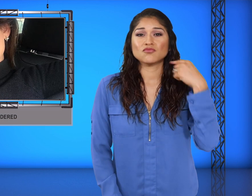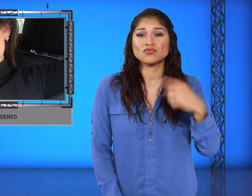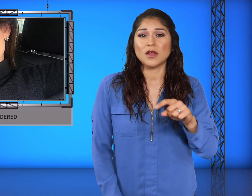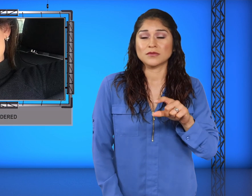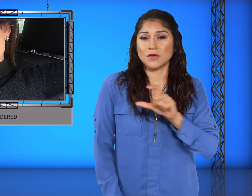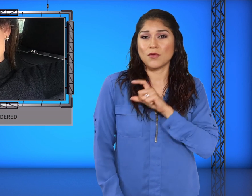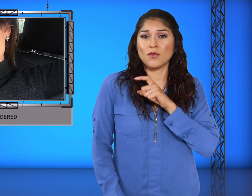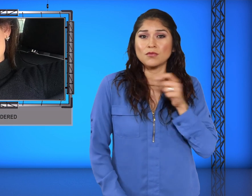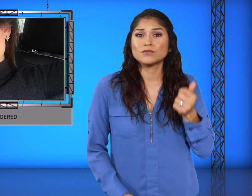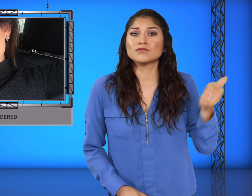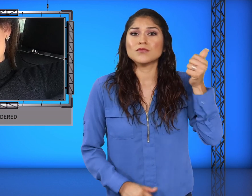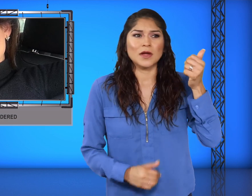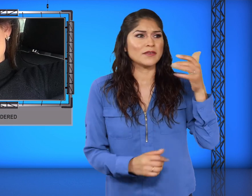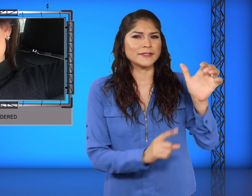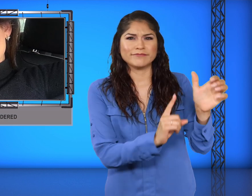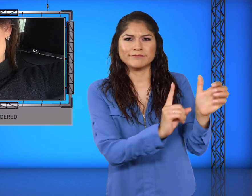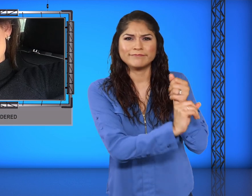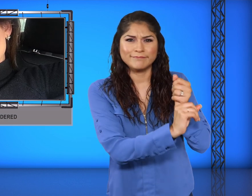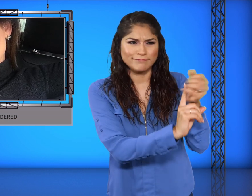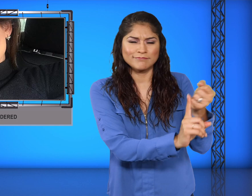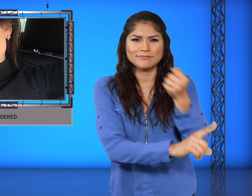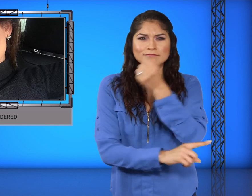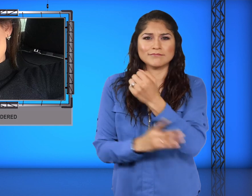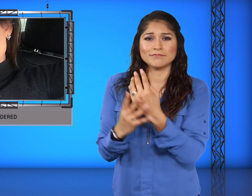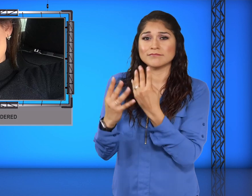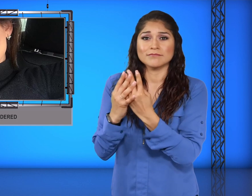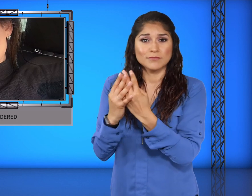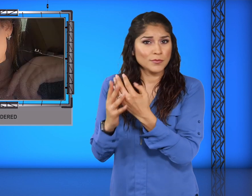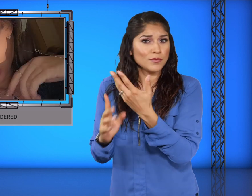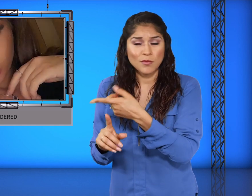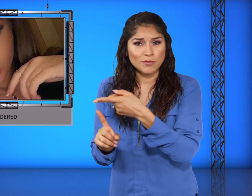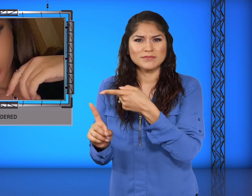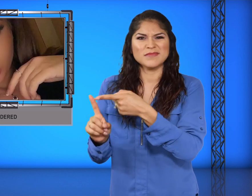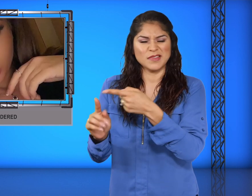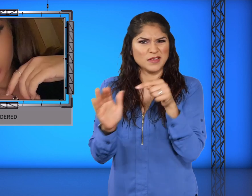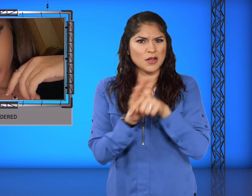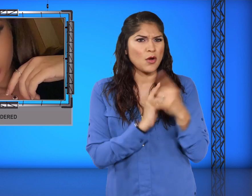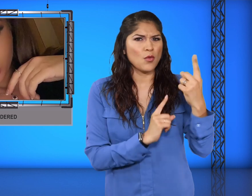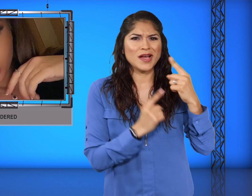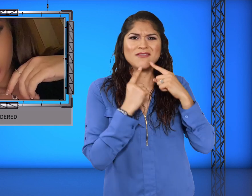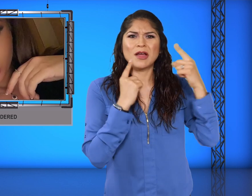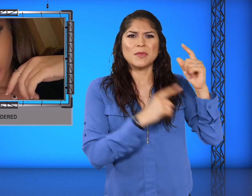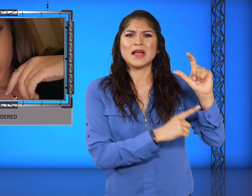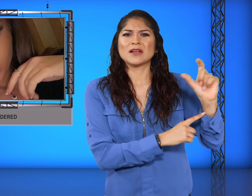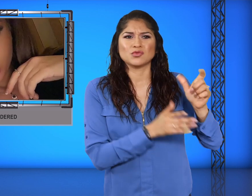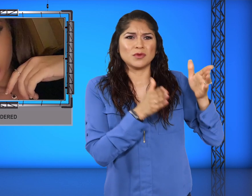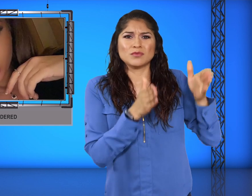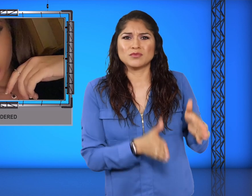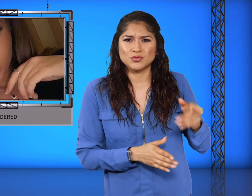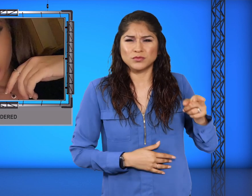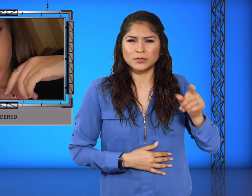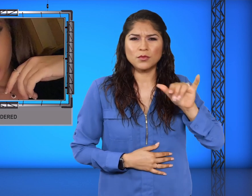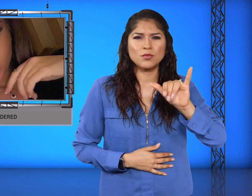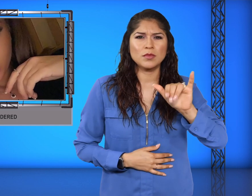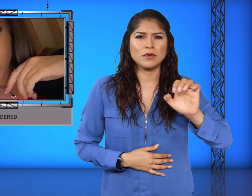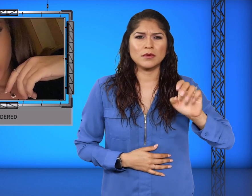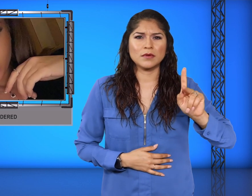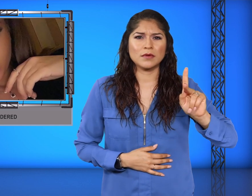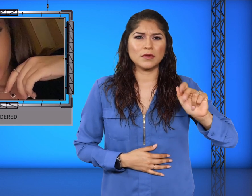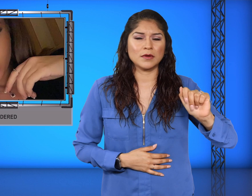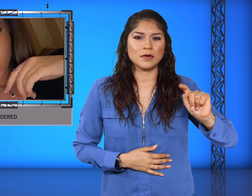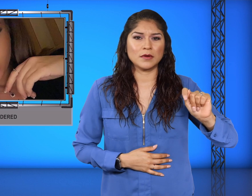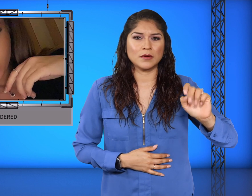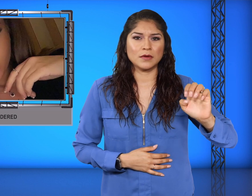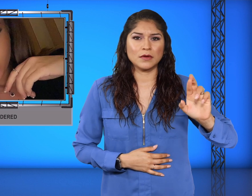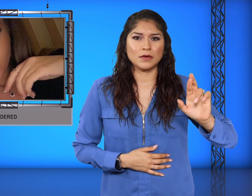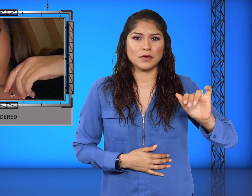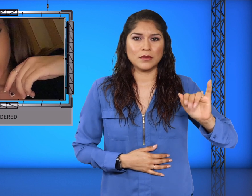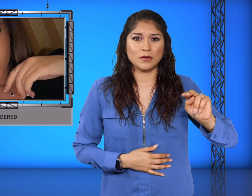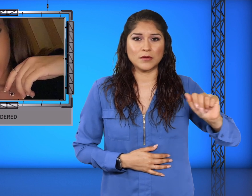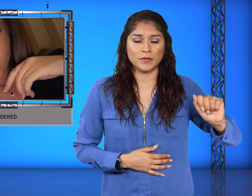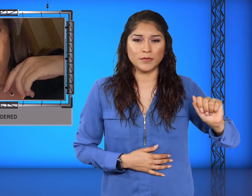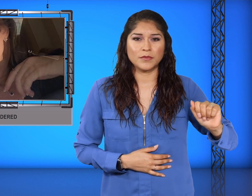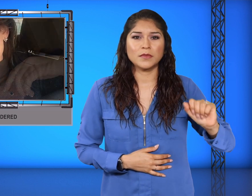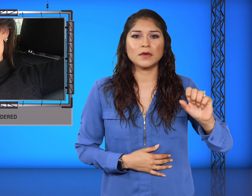Russian authorities have a man in custody for the murder of Instagram star Yekaterina